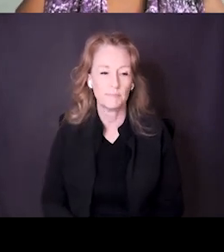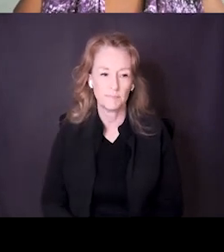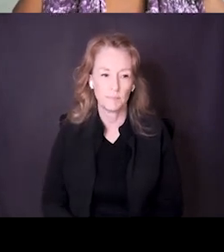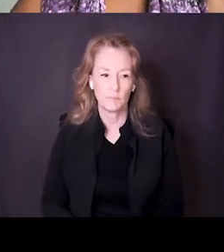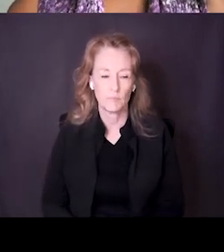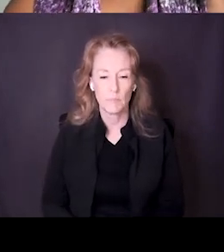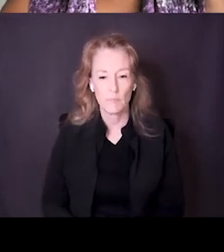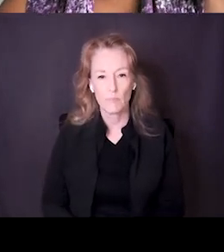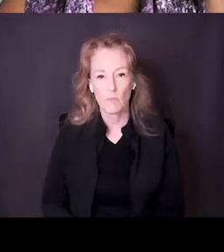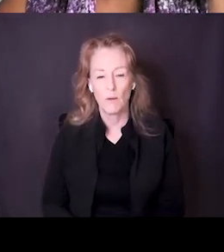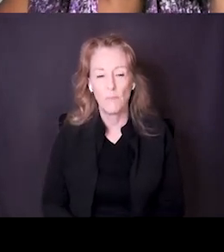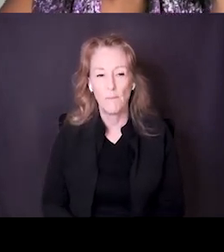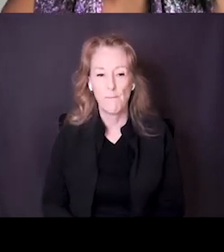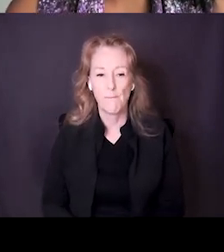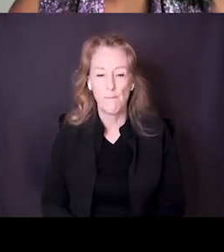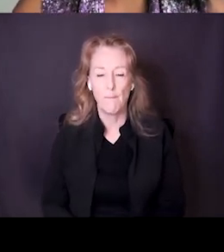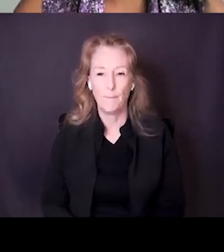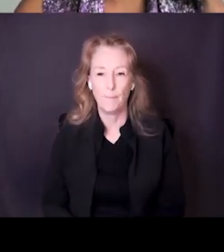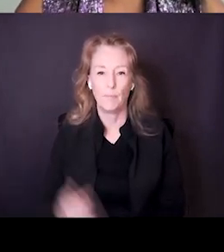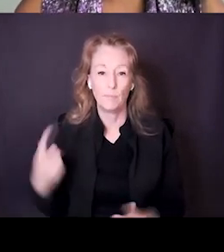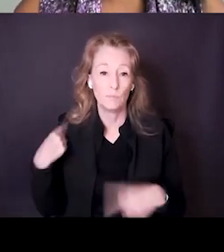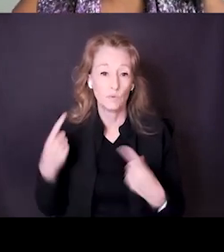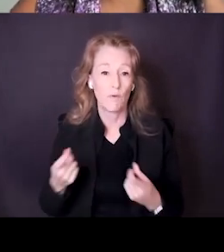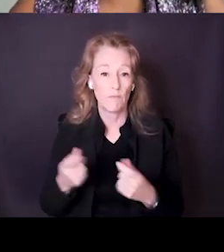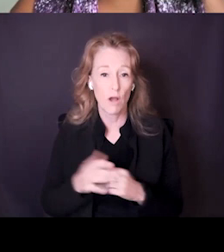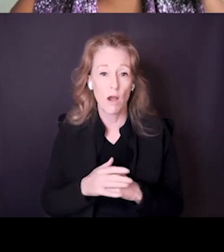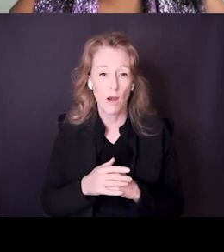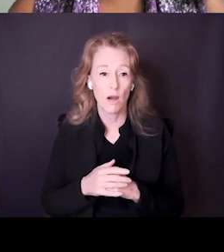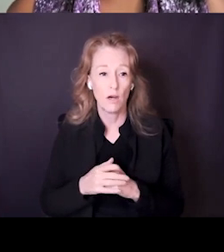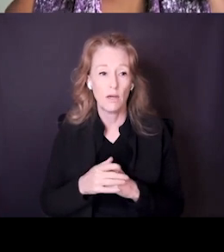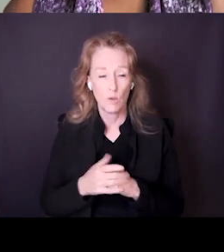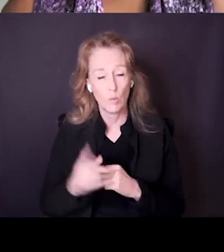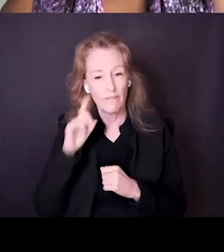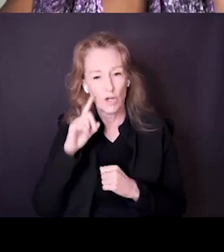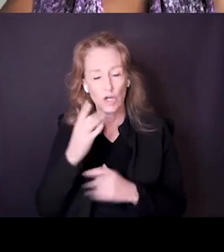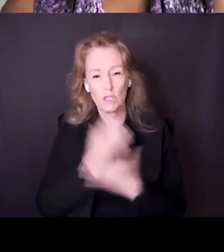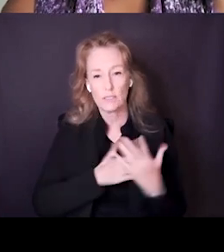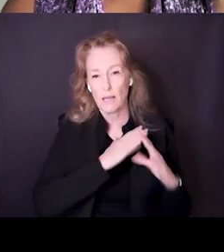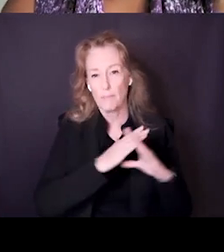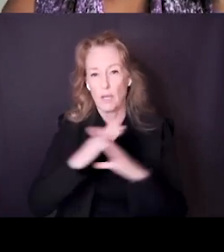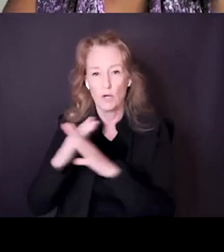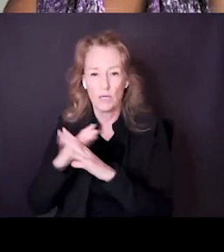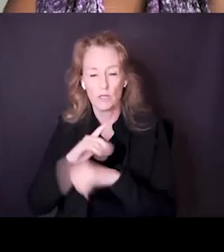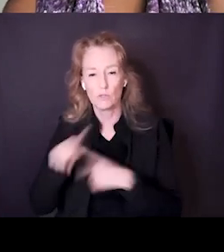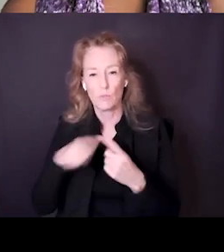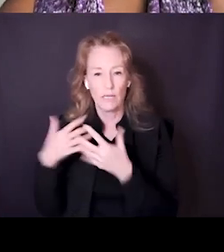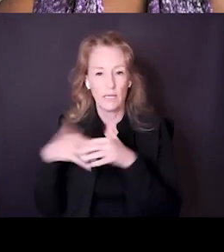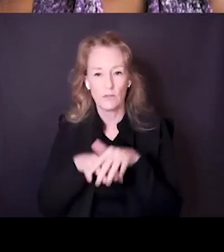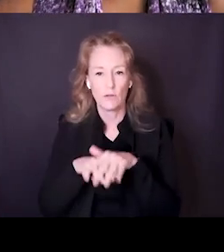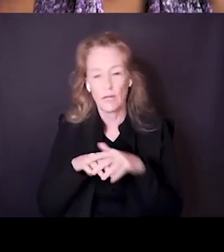SO FAR WE HAVE HEARD THERE ARE BARRIERS WITH THE INTEGRATION OF TECHNOLOGY AND MOVING FROM THE INDIVIDUAL MODEL AND SYSTEM LEVELS